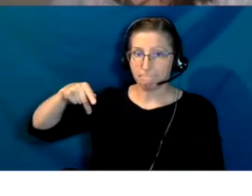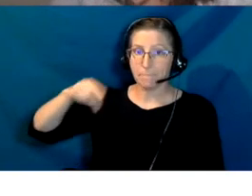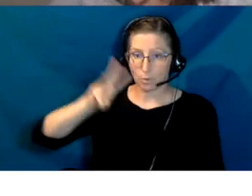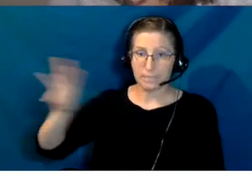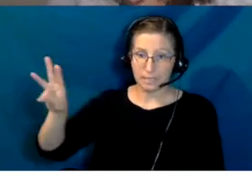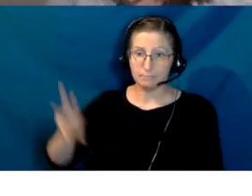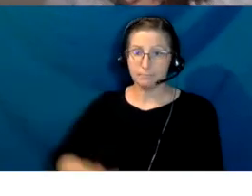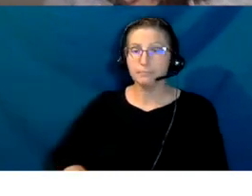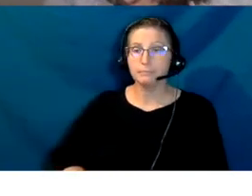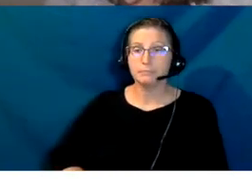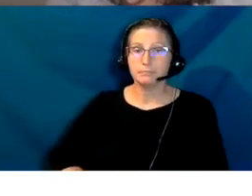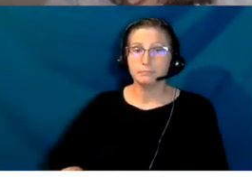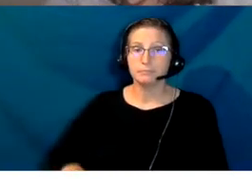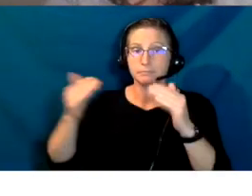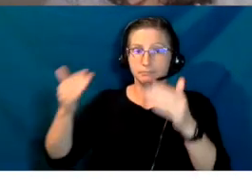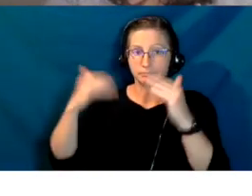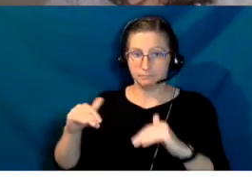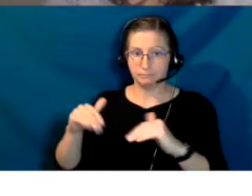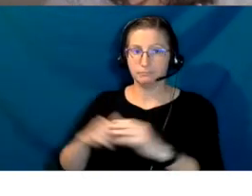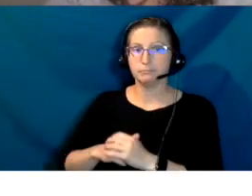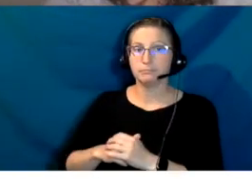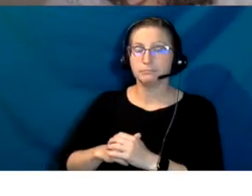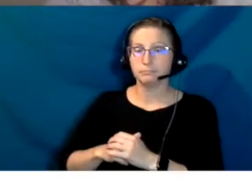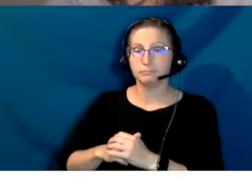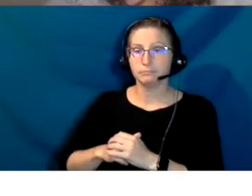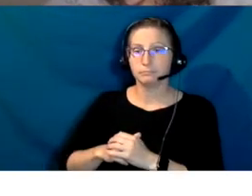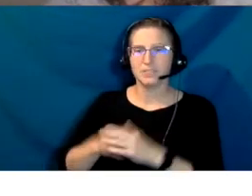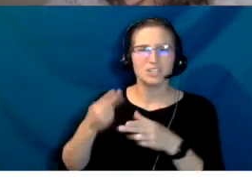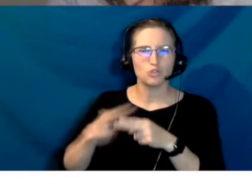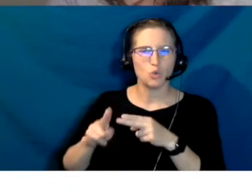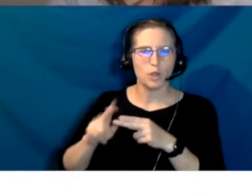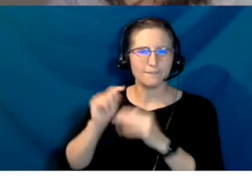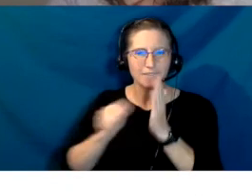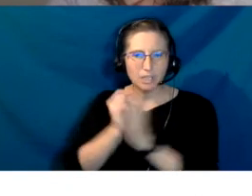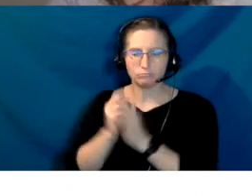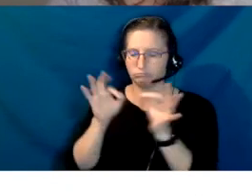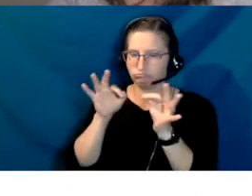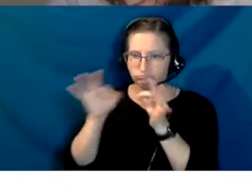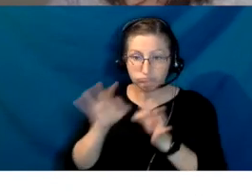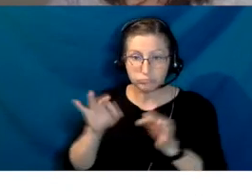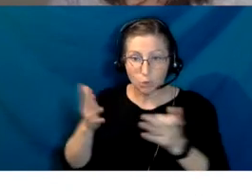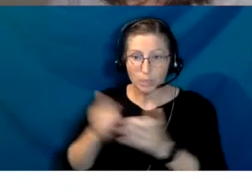The second one is a short video that just kind of explains different supports and